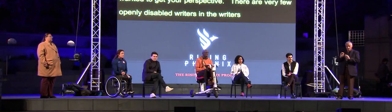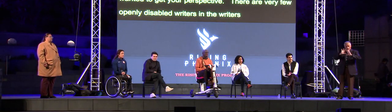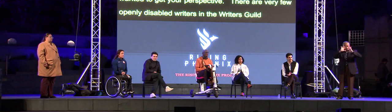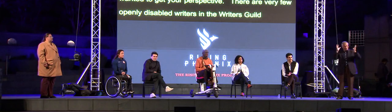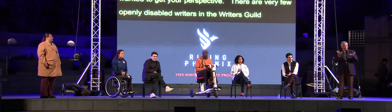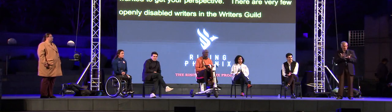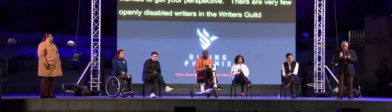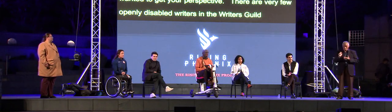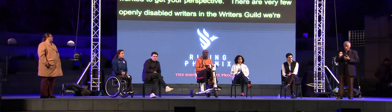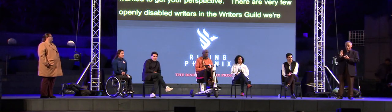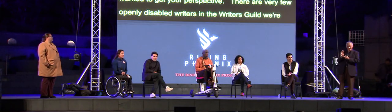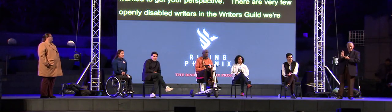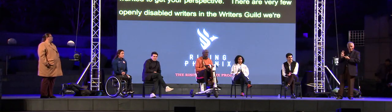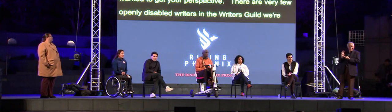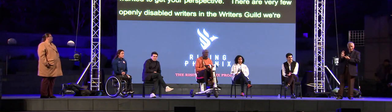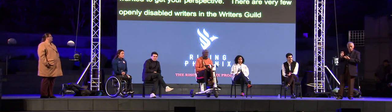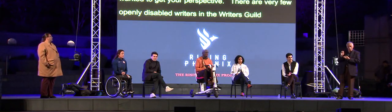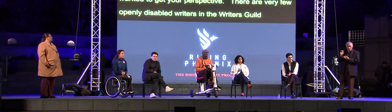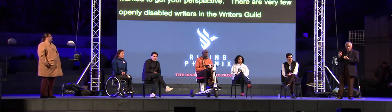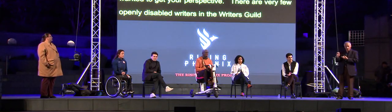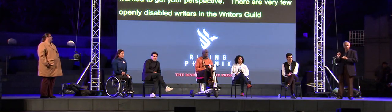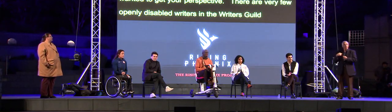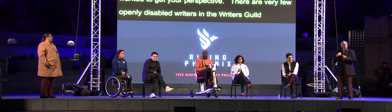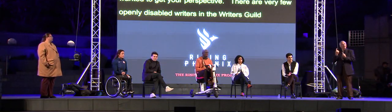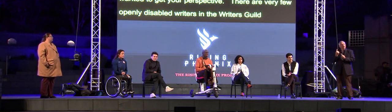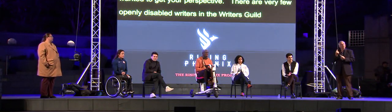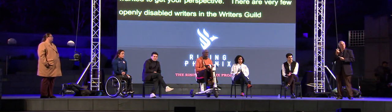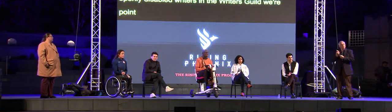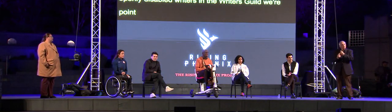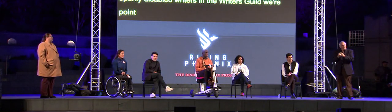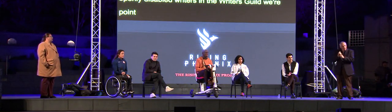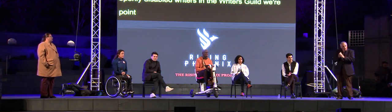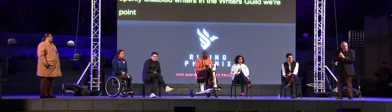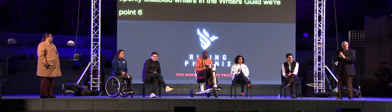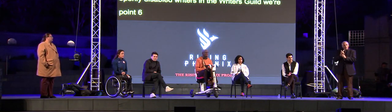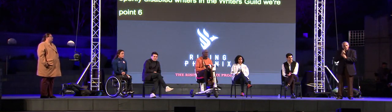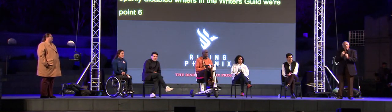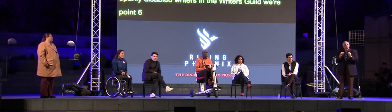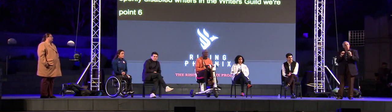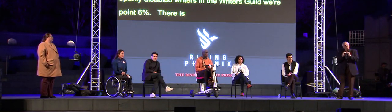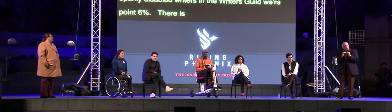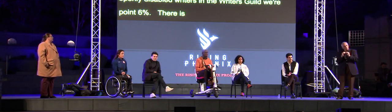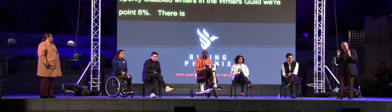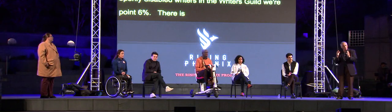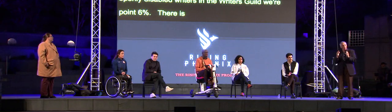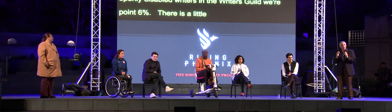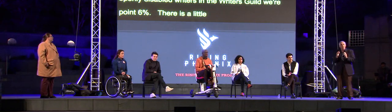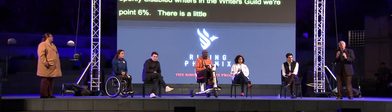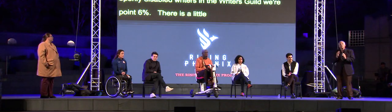And one thing that we found in the last few years is there is a little bit more appetite for disabled storytelling.